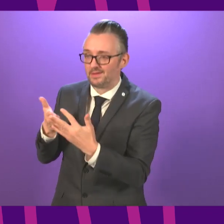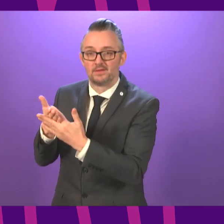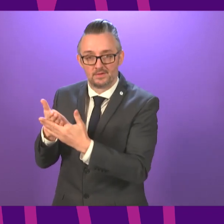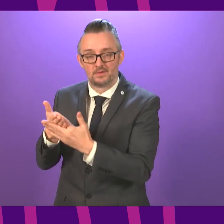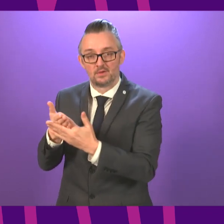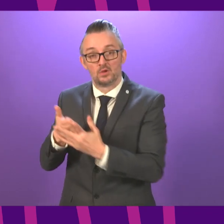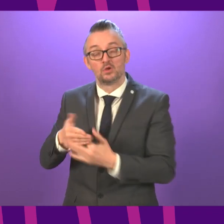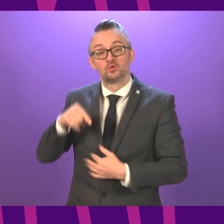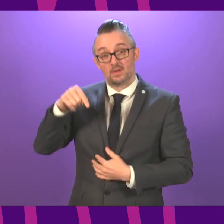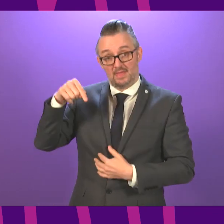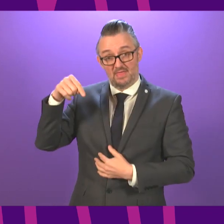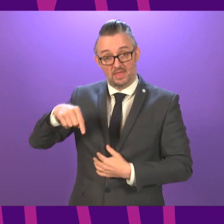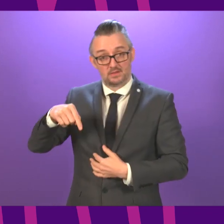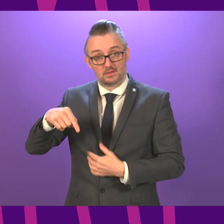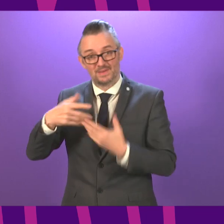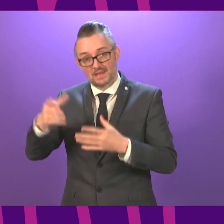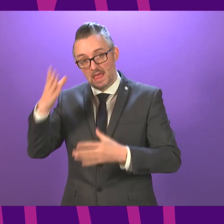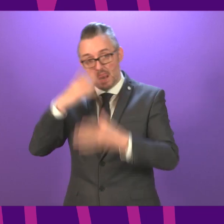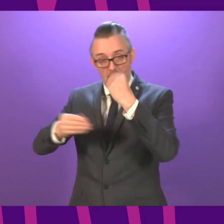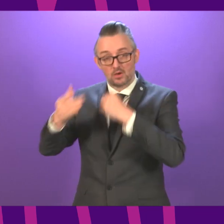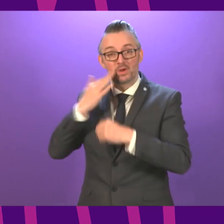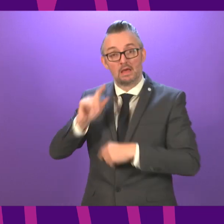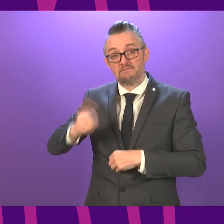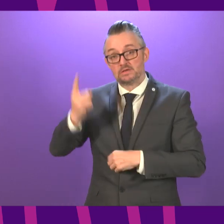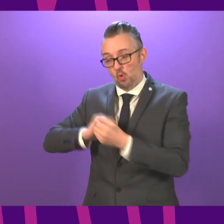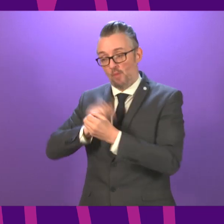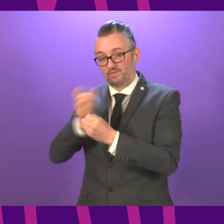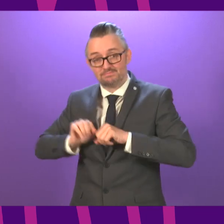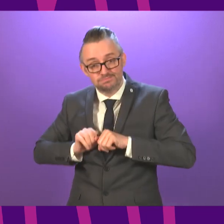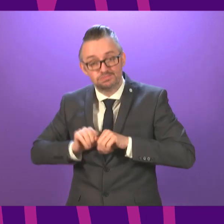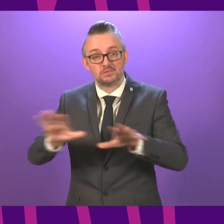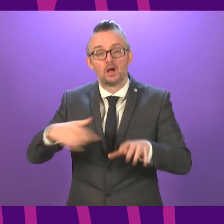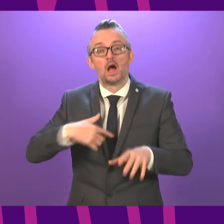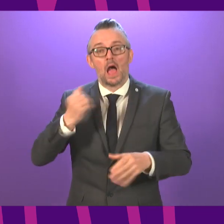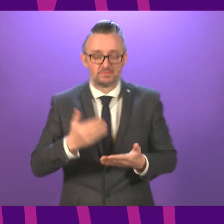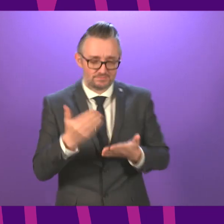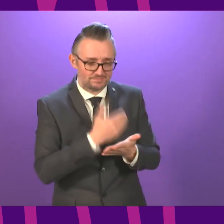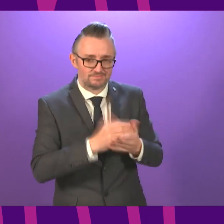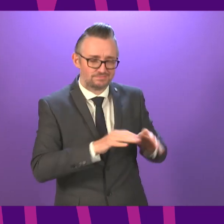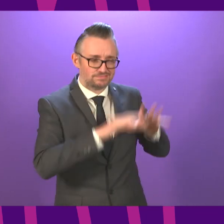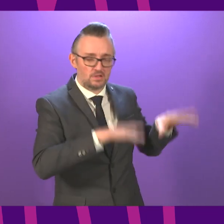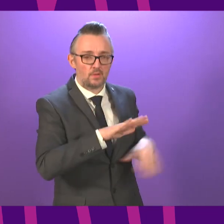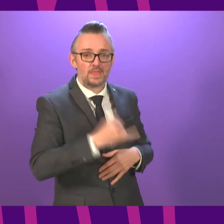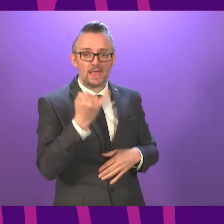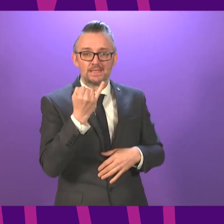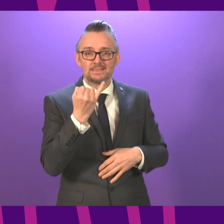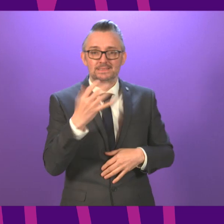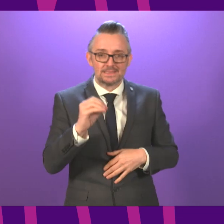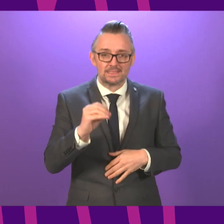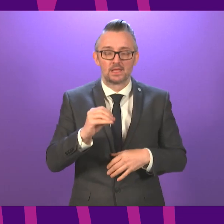learnt from the first wave of Covid-19, we are building a stockpile of around 60 medicines for critical care in intensive care units and supportive care at end of life,